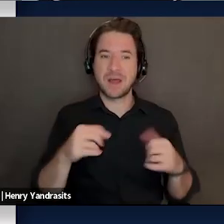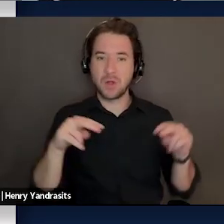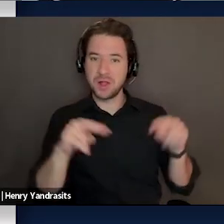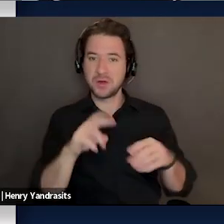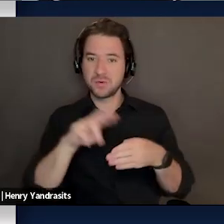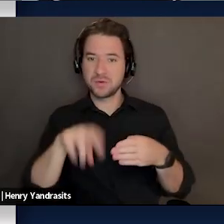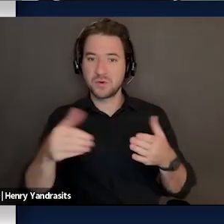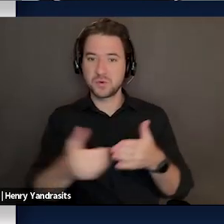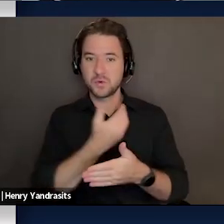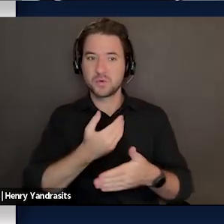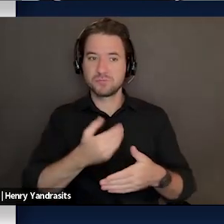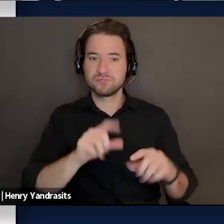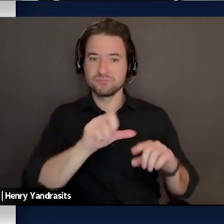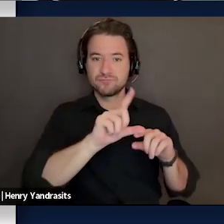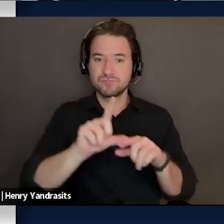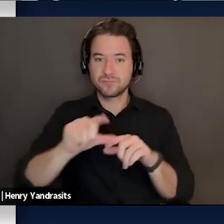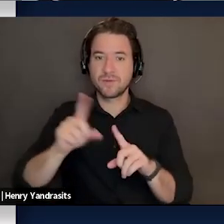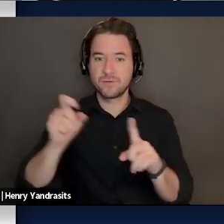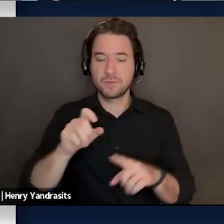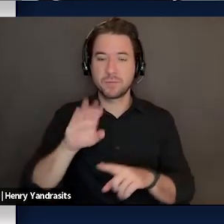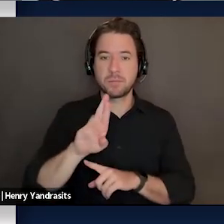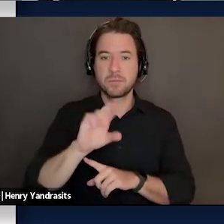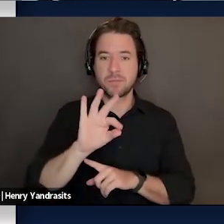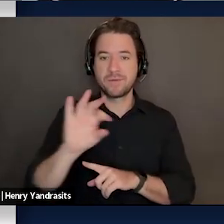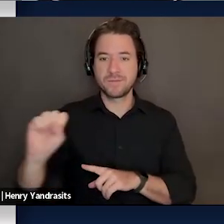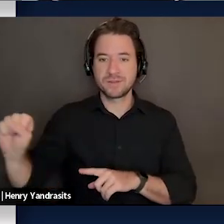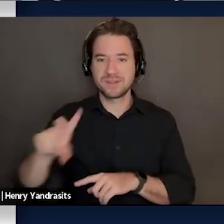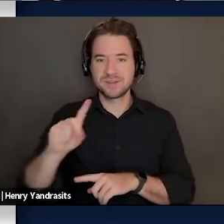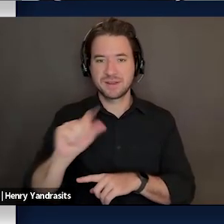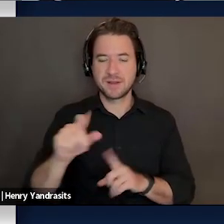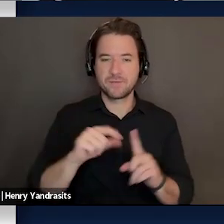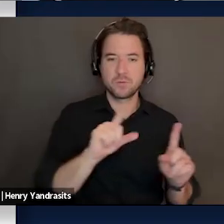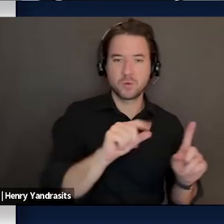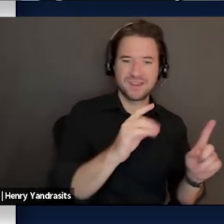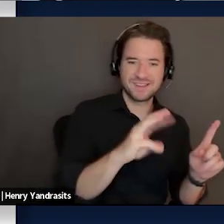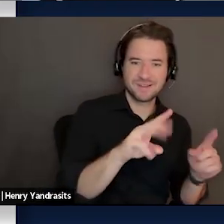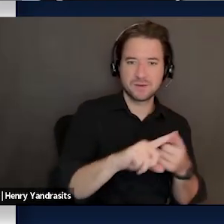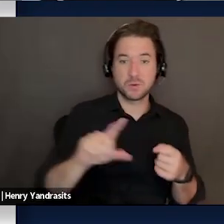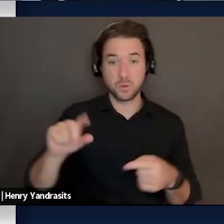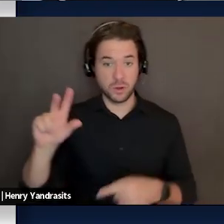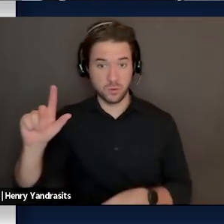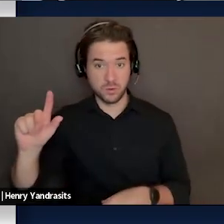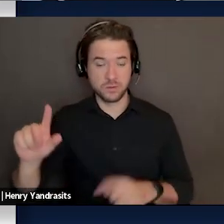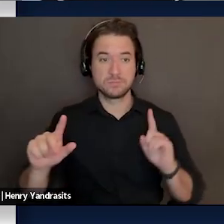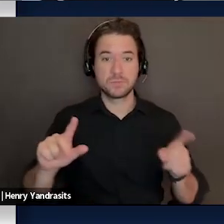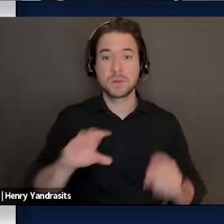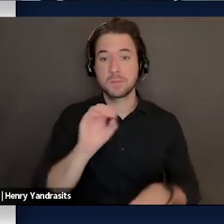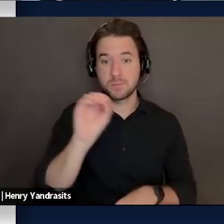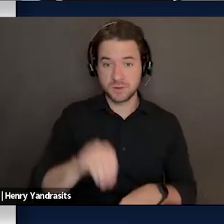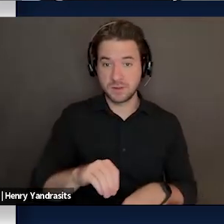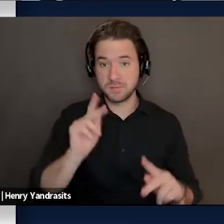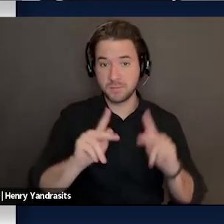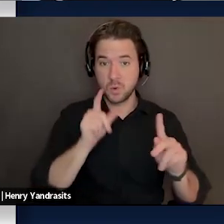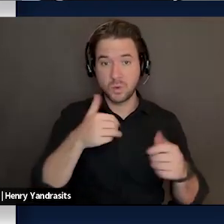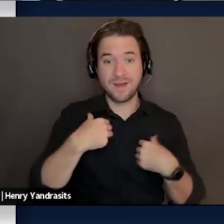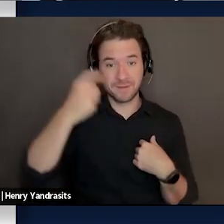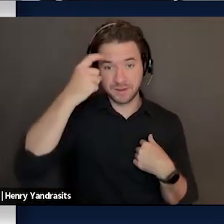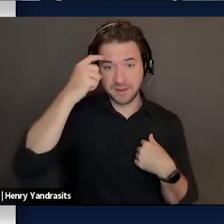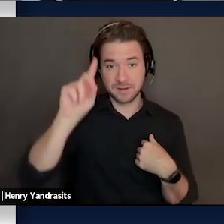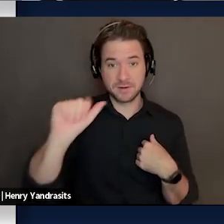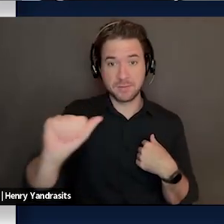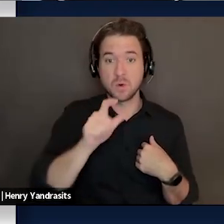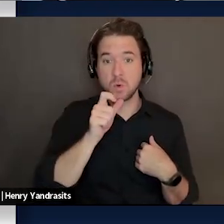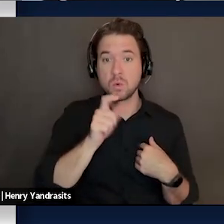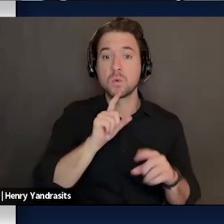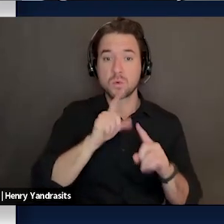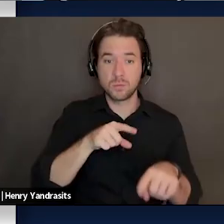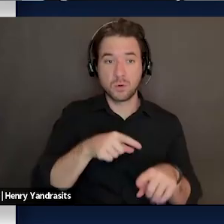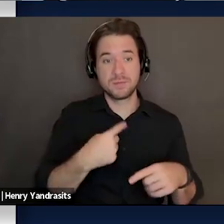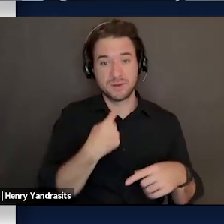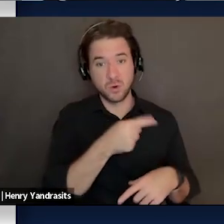Based on the birth data from 2016 to 2023, the percentage of individuals with a cognitive disability who reported ever being told that they have disabilities is as follows.